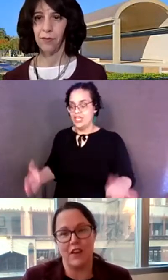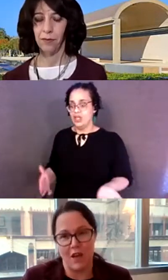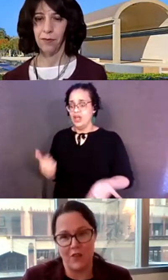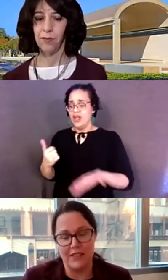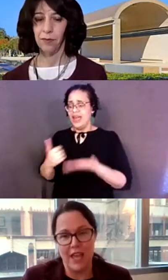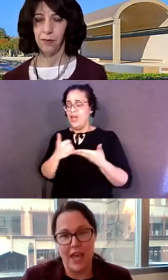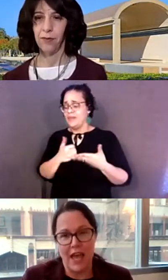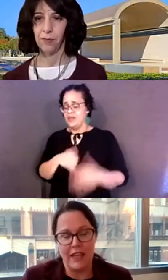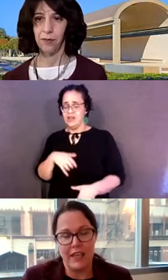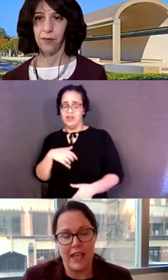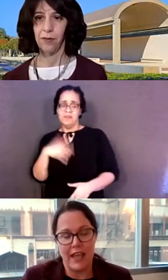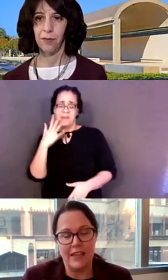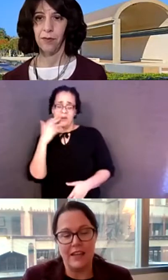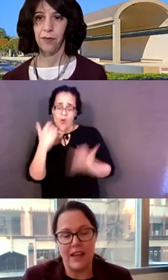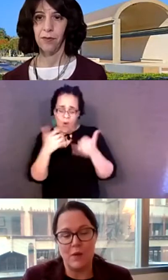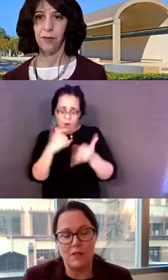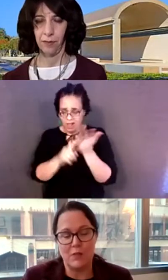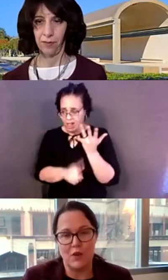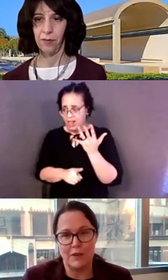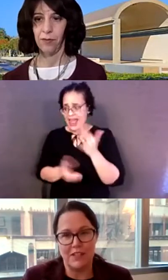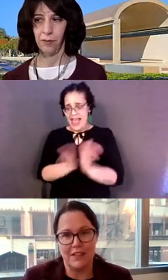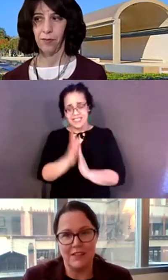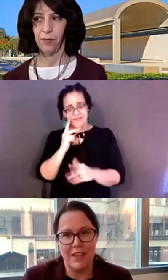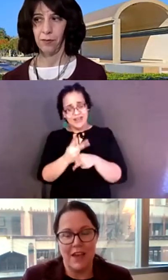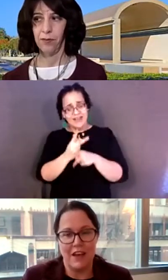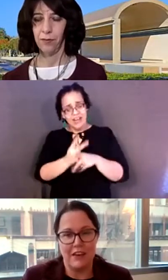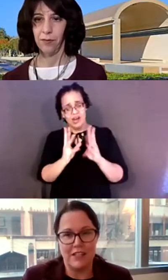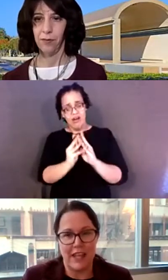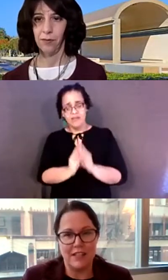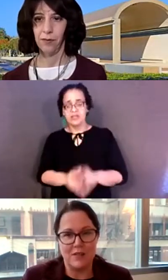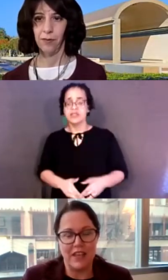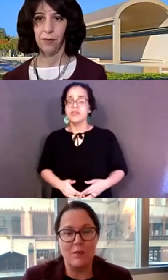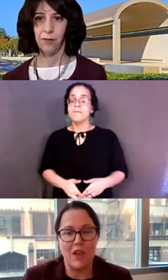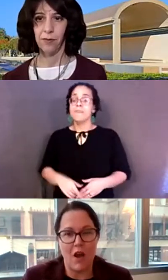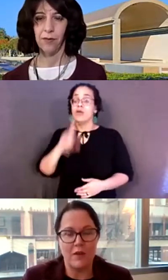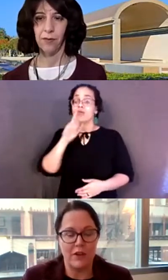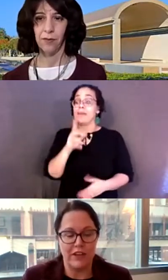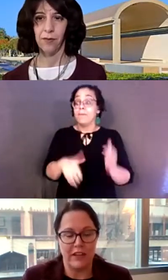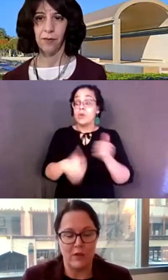conference. I think at the end of the day most support persons understand this, but